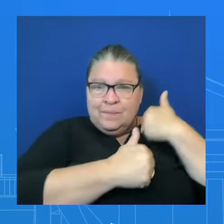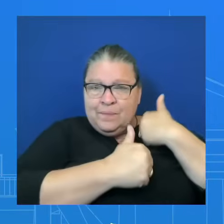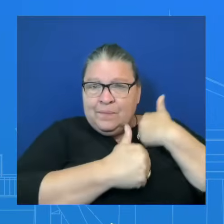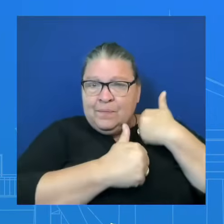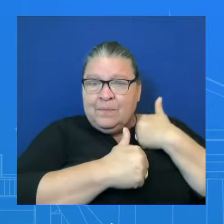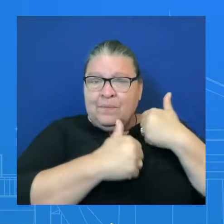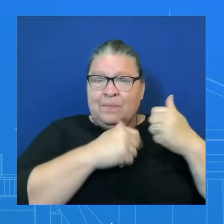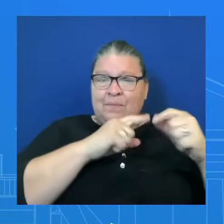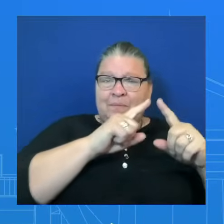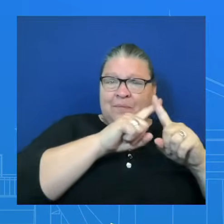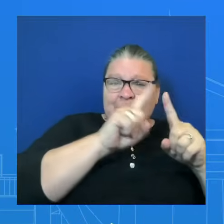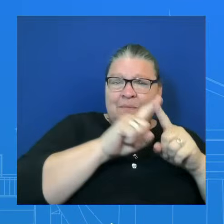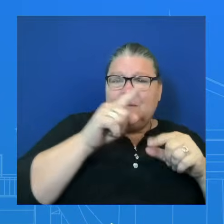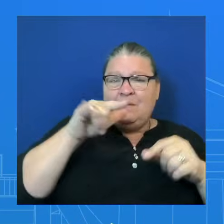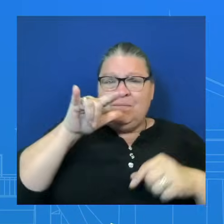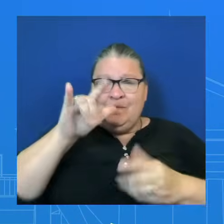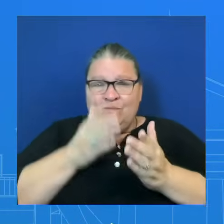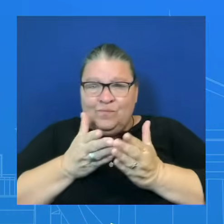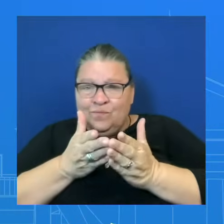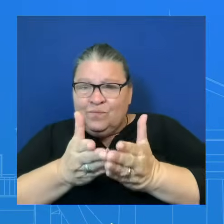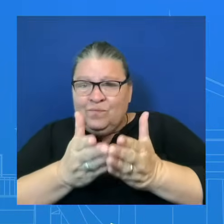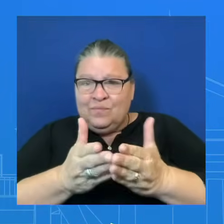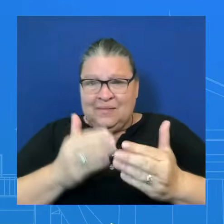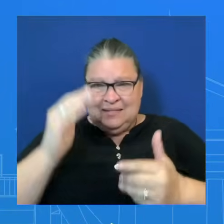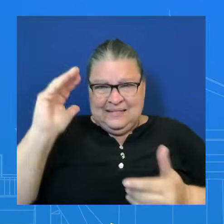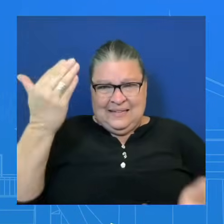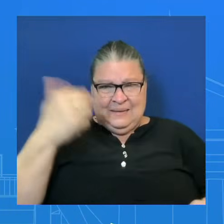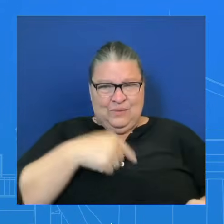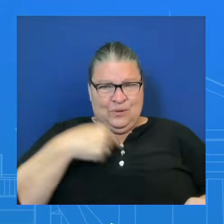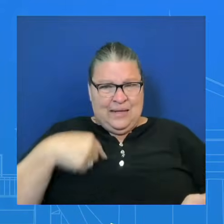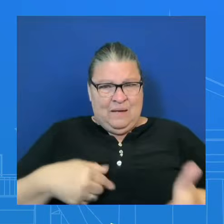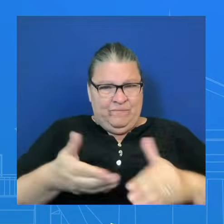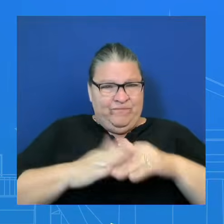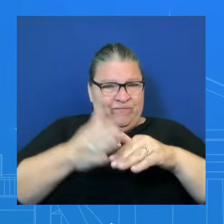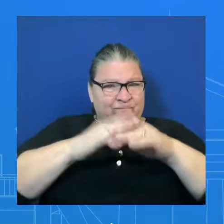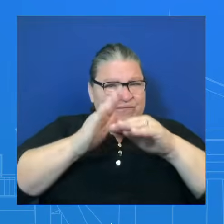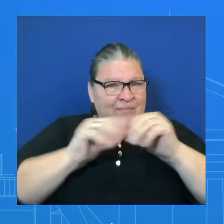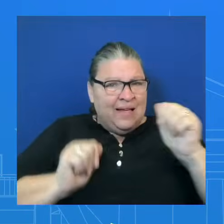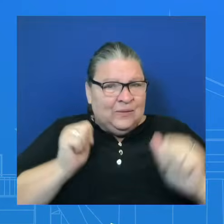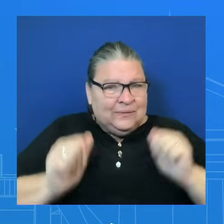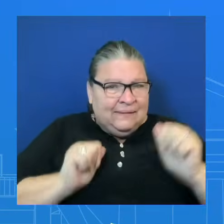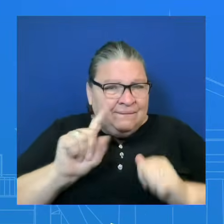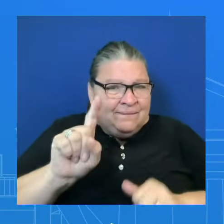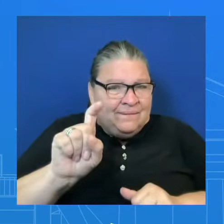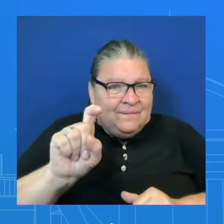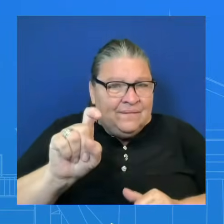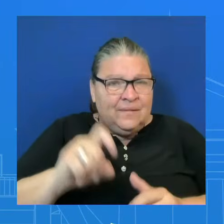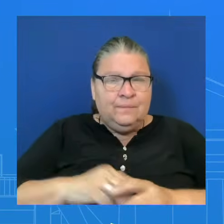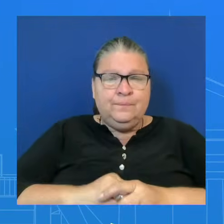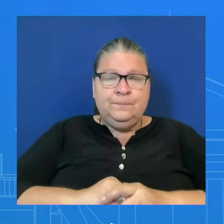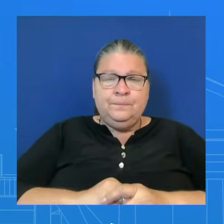Mr. Kirby: Sadly, Ed, these are part and parcel of an increasing level of aggressiveness